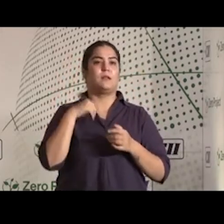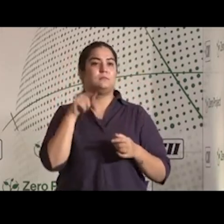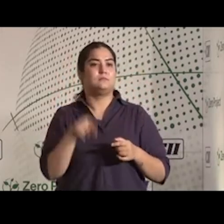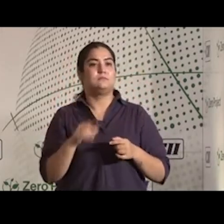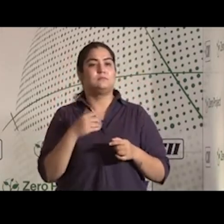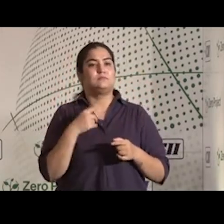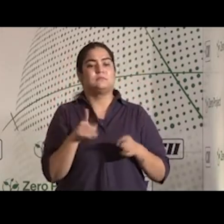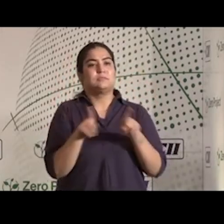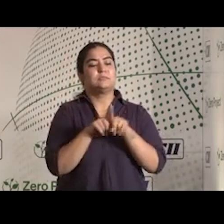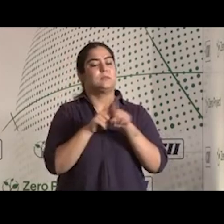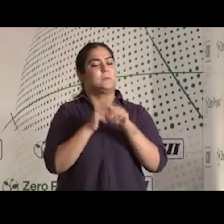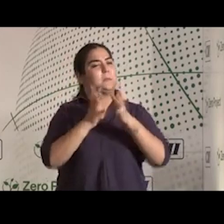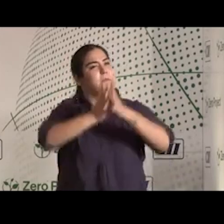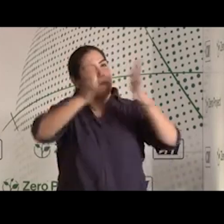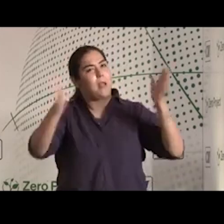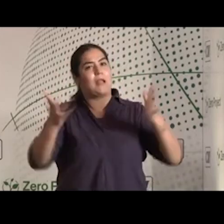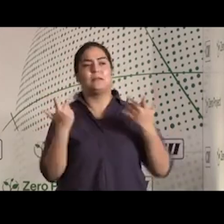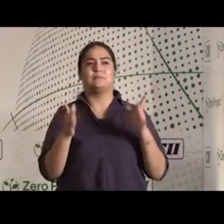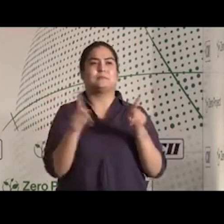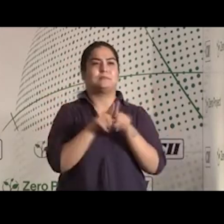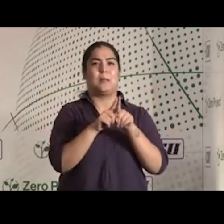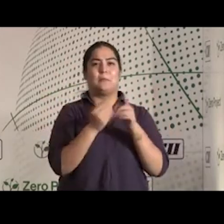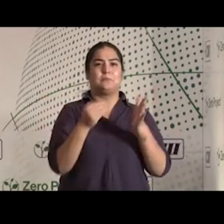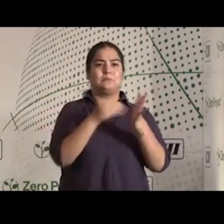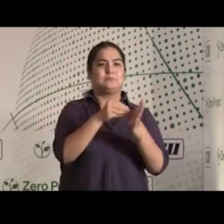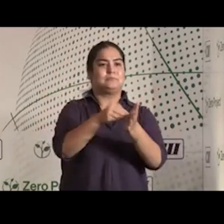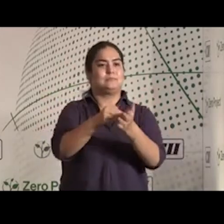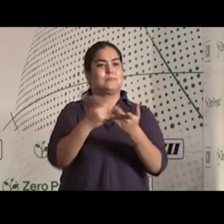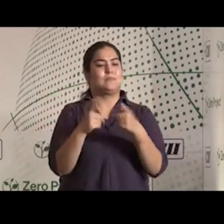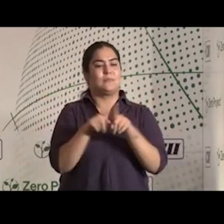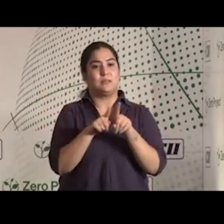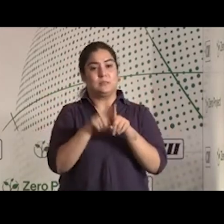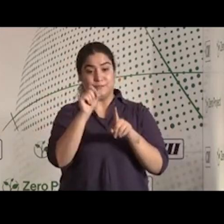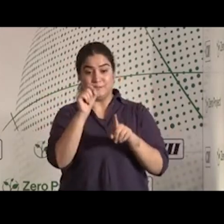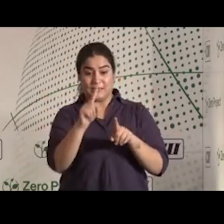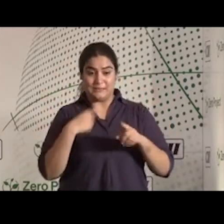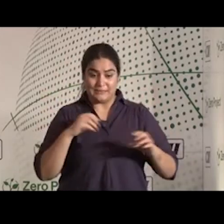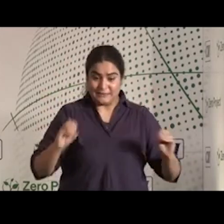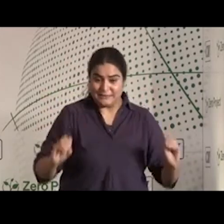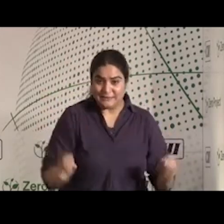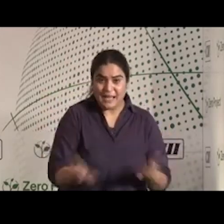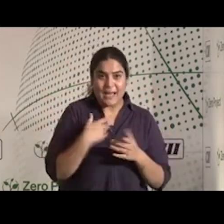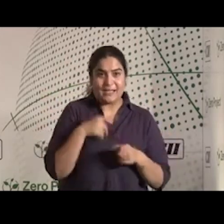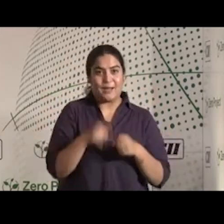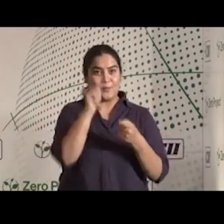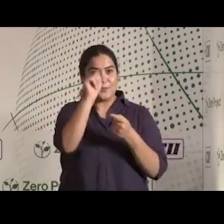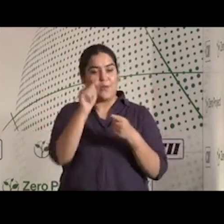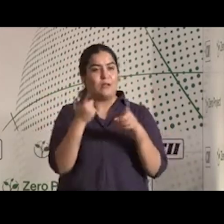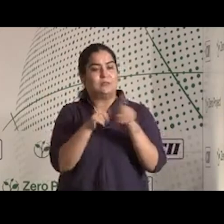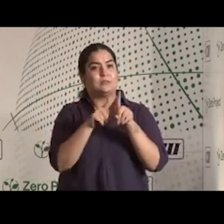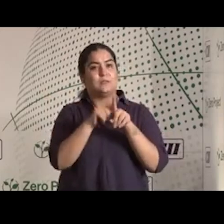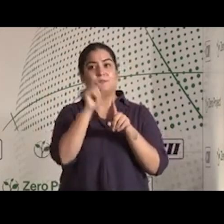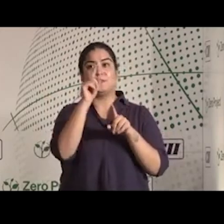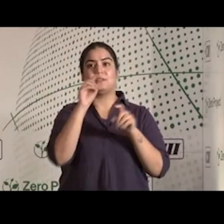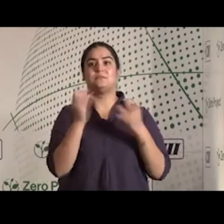which will have many, many things right from the think tank sessions to the most fun